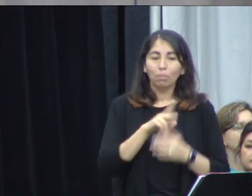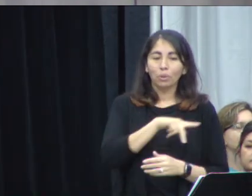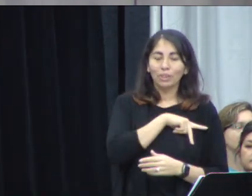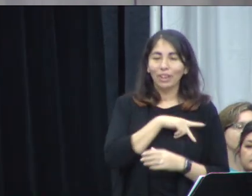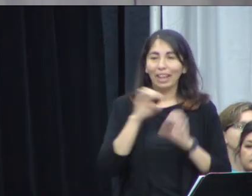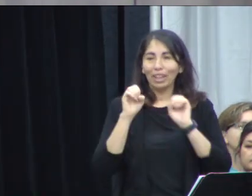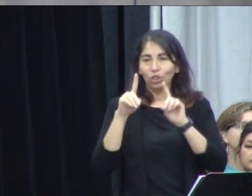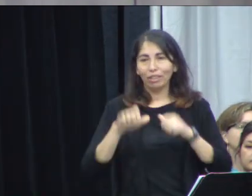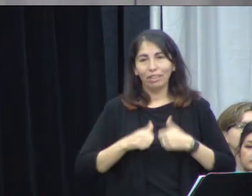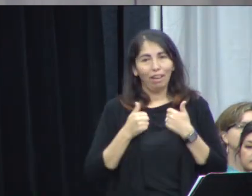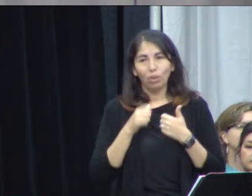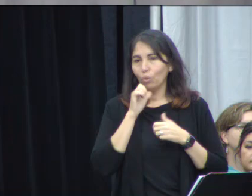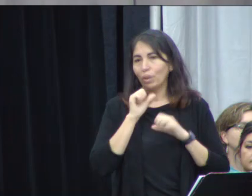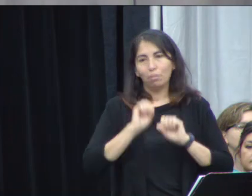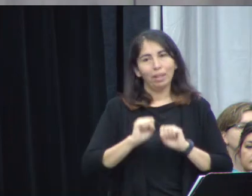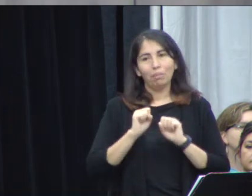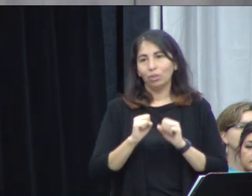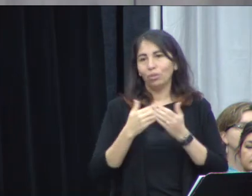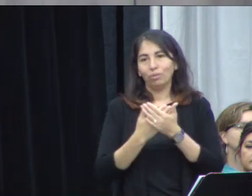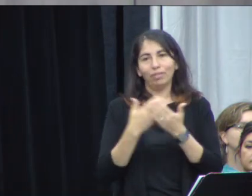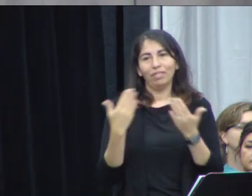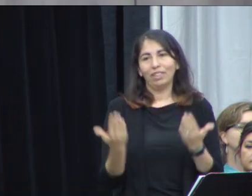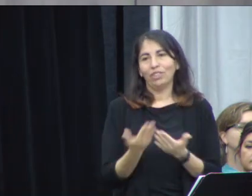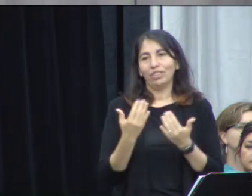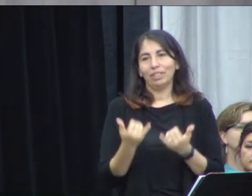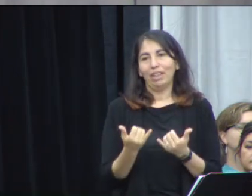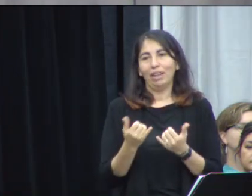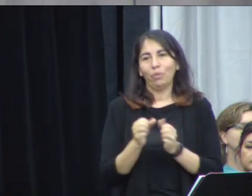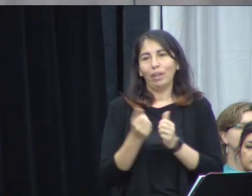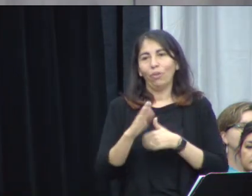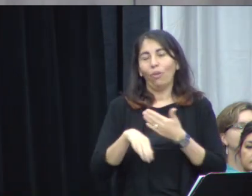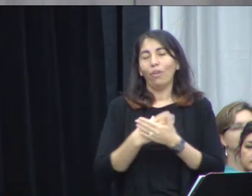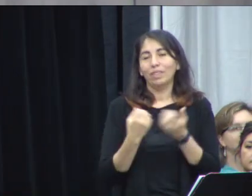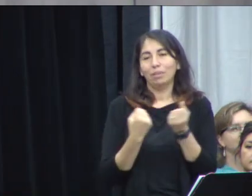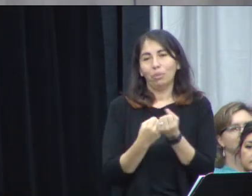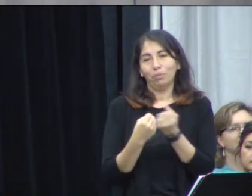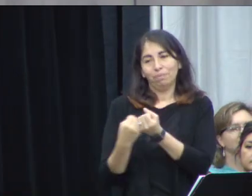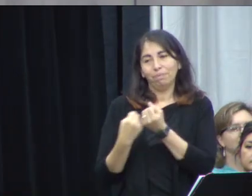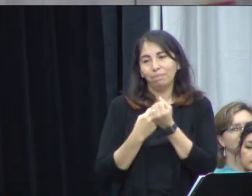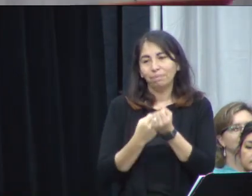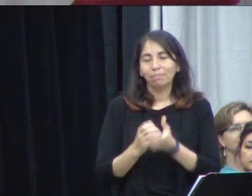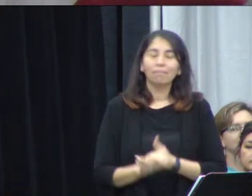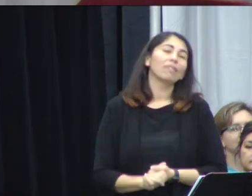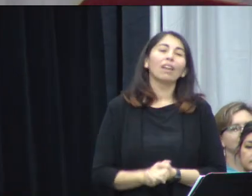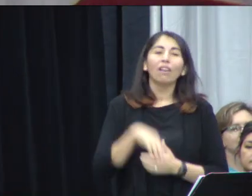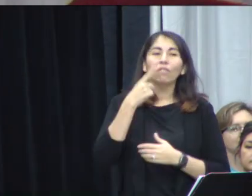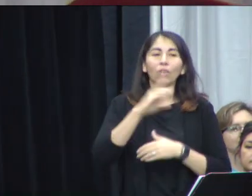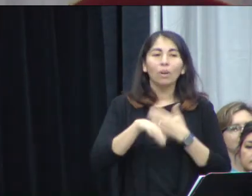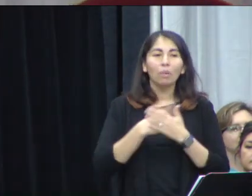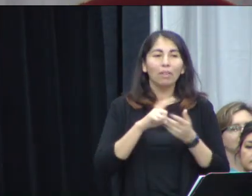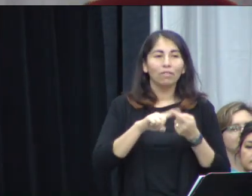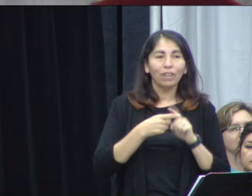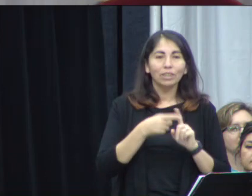I wouldn't have been able to make it this far without all the support from you guys. To all my friends who have stuck by my side,